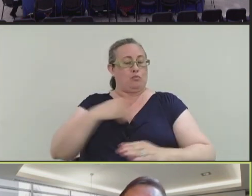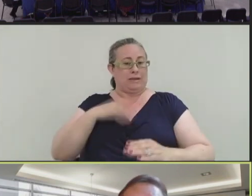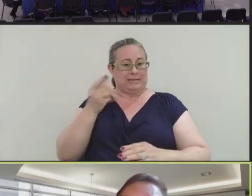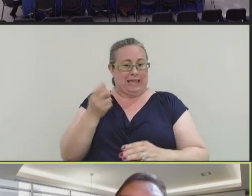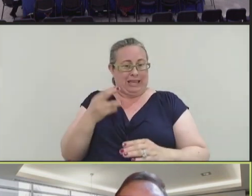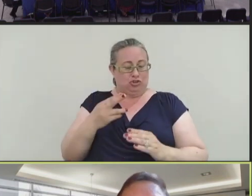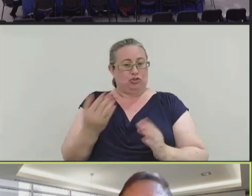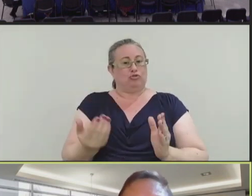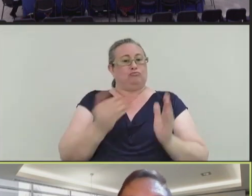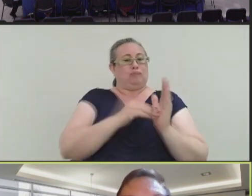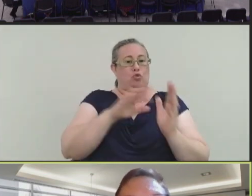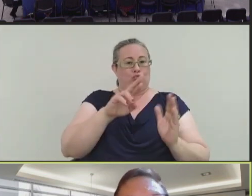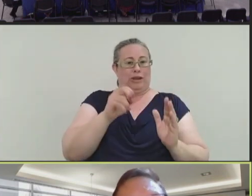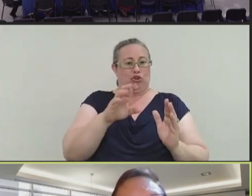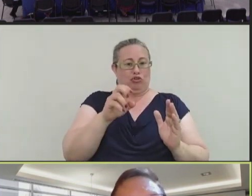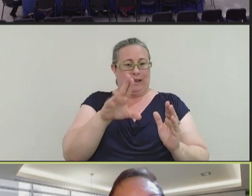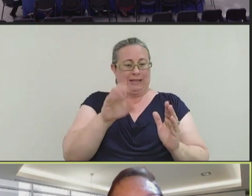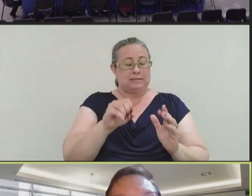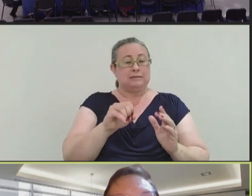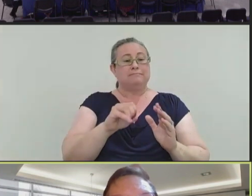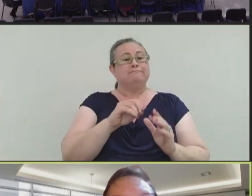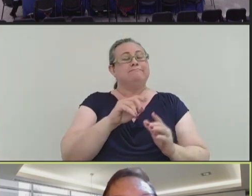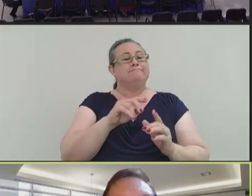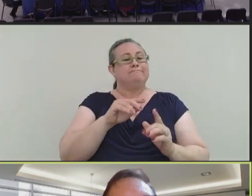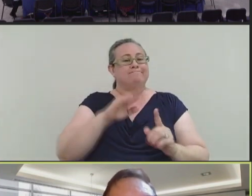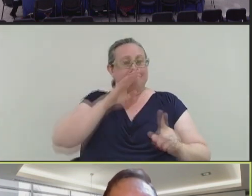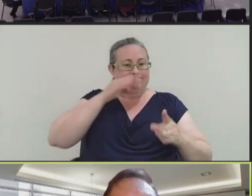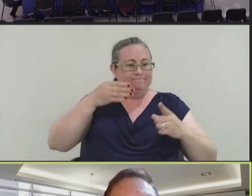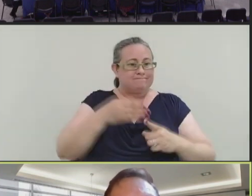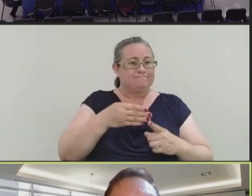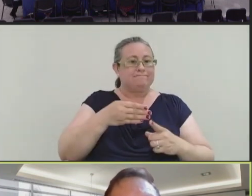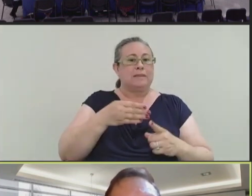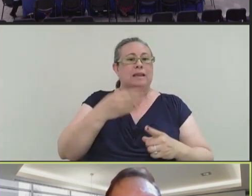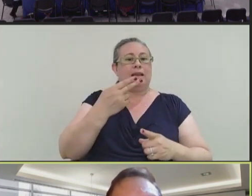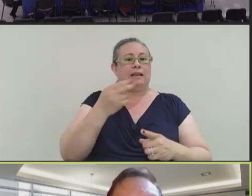targeting a single antigen, the HER2/neu protein, which is overexpressed in about 30 percent of